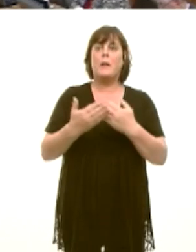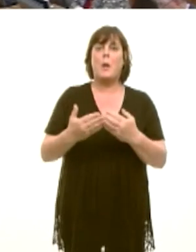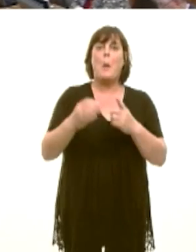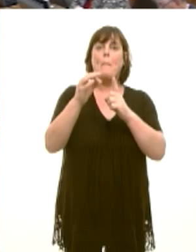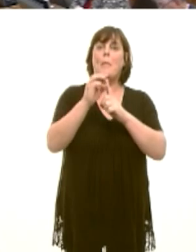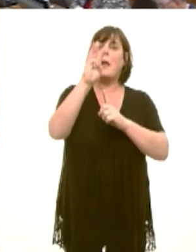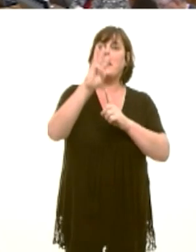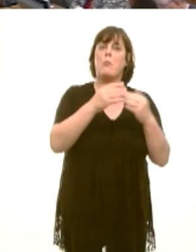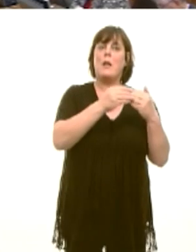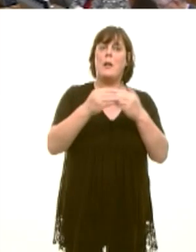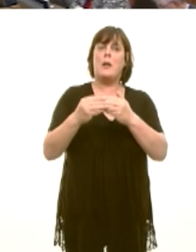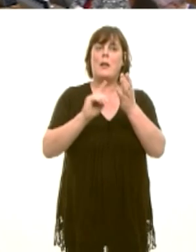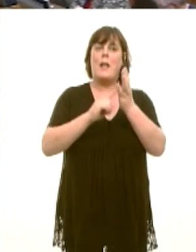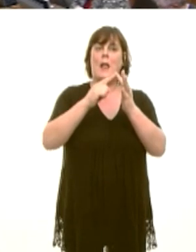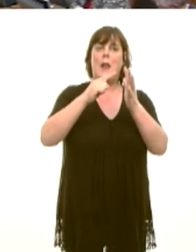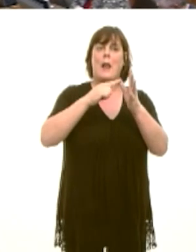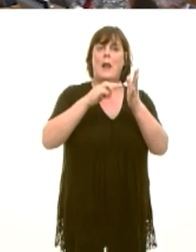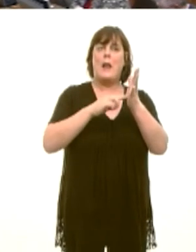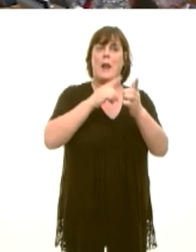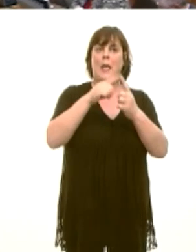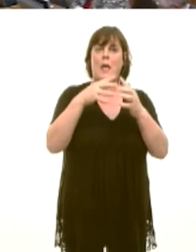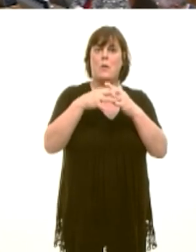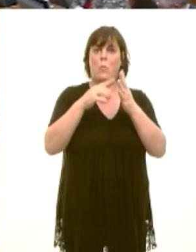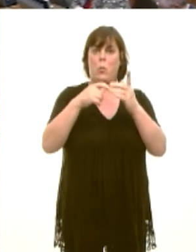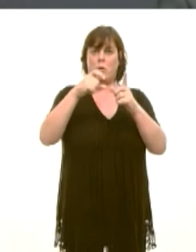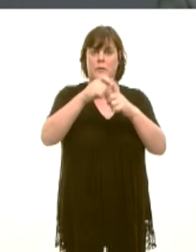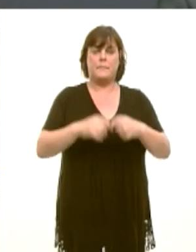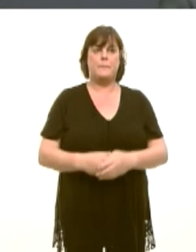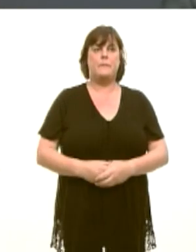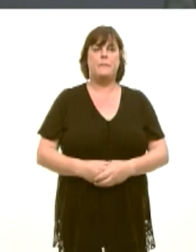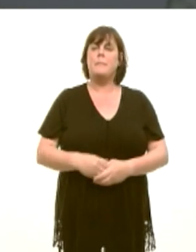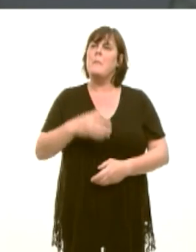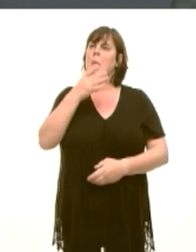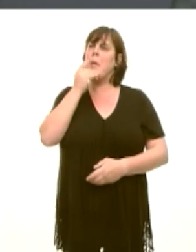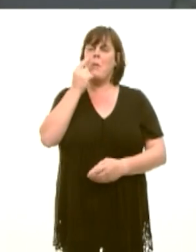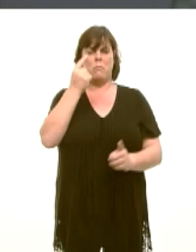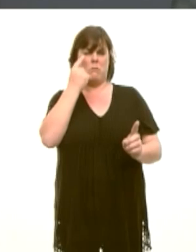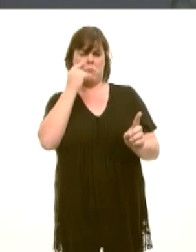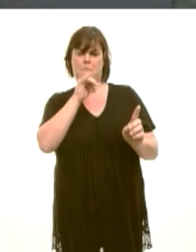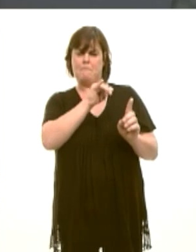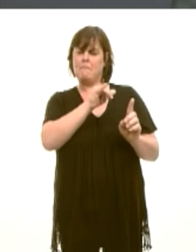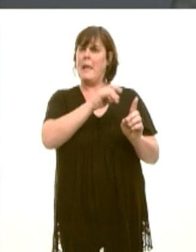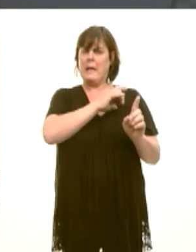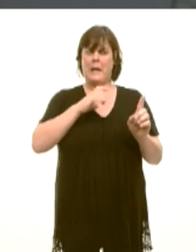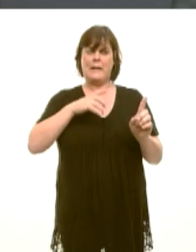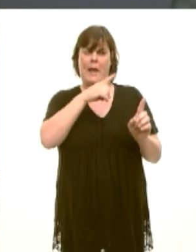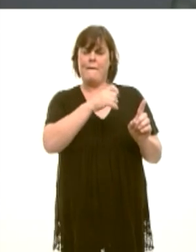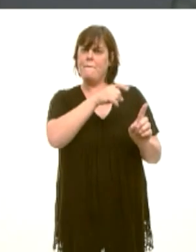Wood. Leanne Wood: Diolch, Lywydd. First Minister, people in Wales with suspected cancer are already waiting substantially longer than